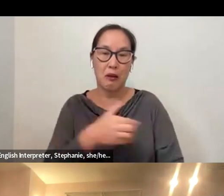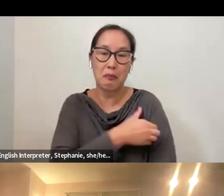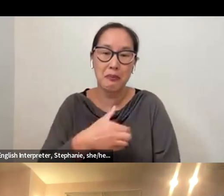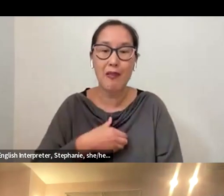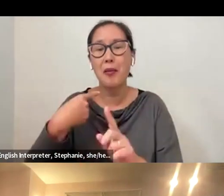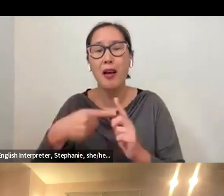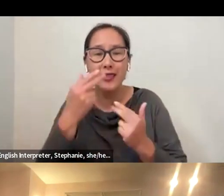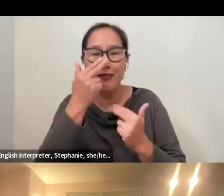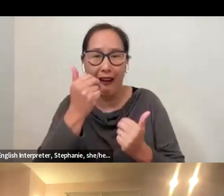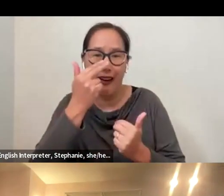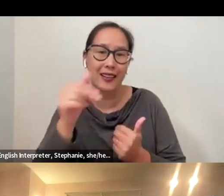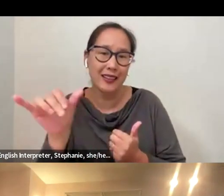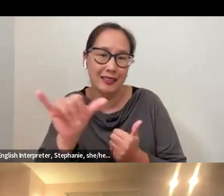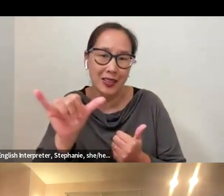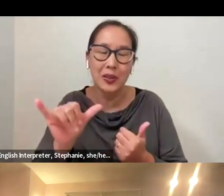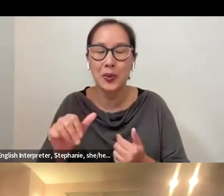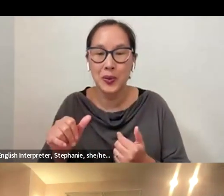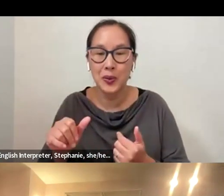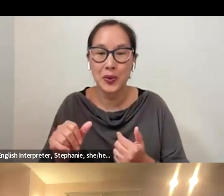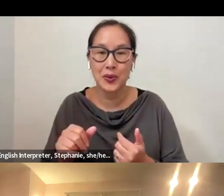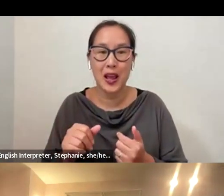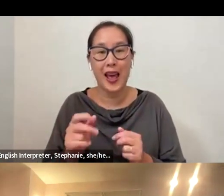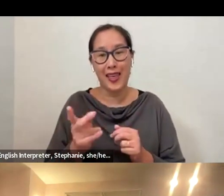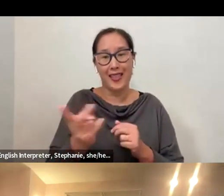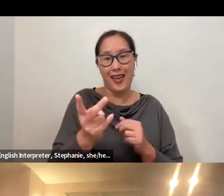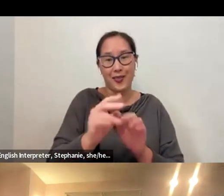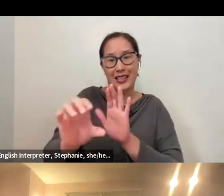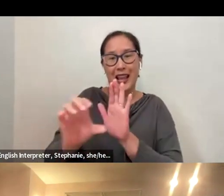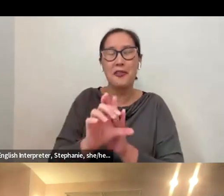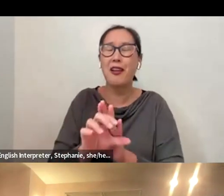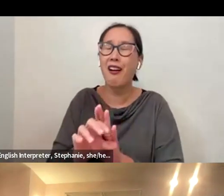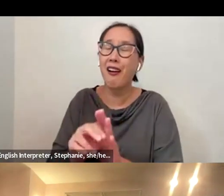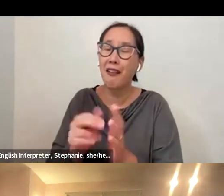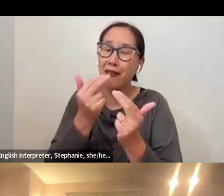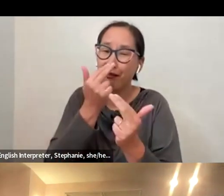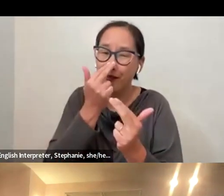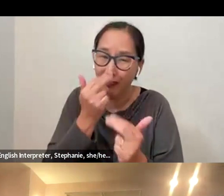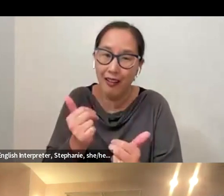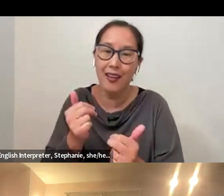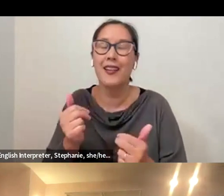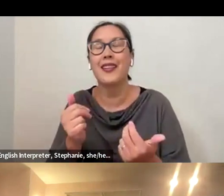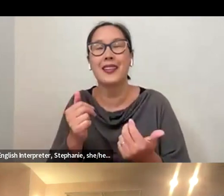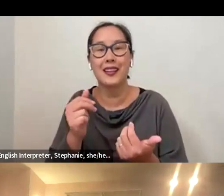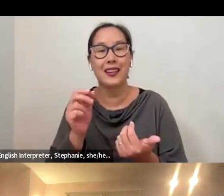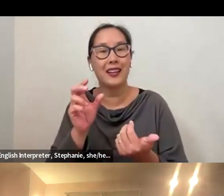They both have incredible sense of humor, that I think translates into English as well.